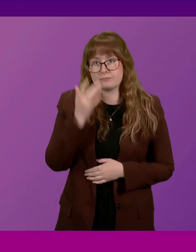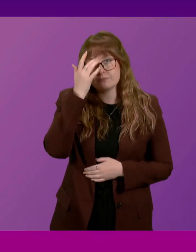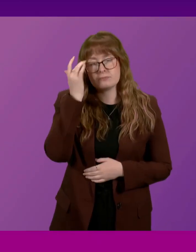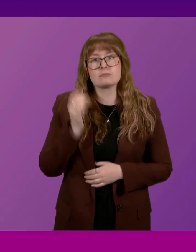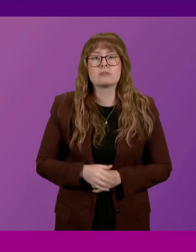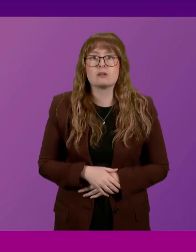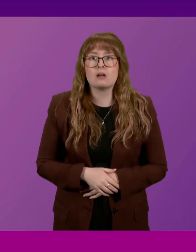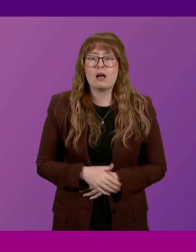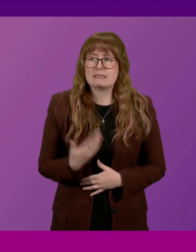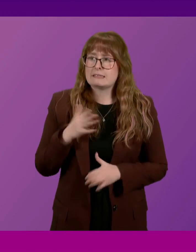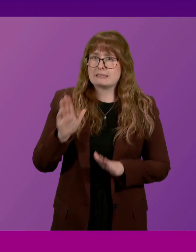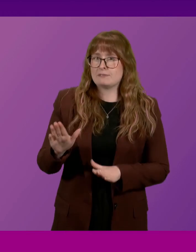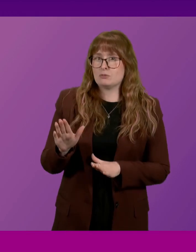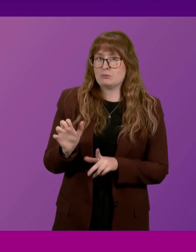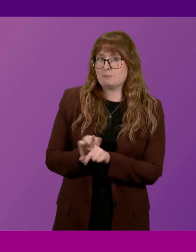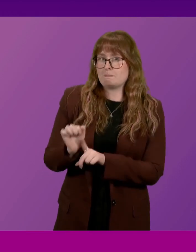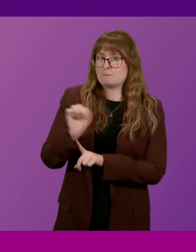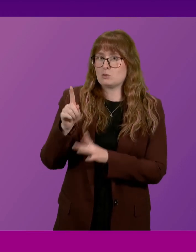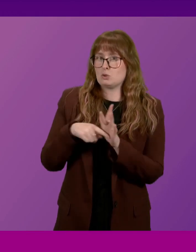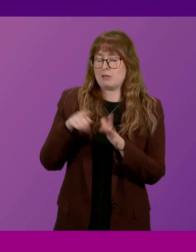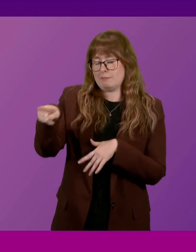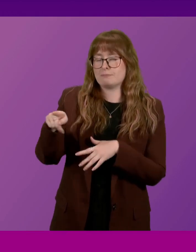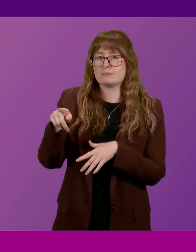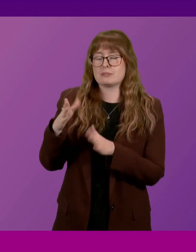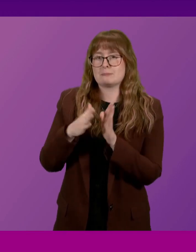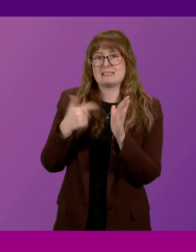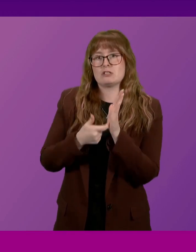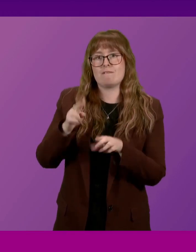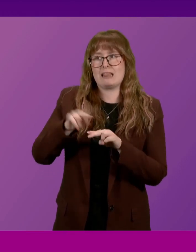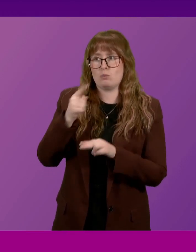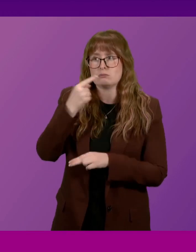I must correct Mr Findlay on what he has said to the Parliament today. The sentencing